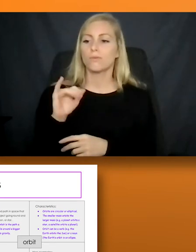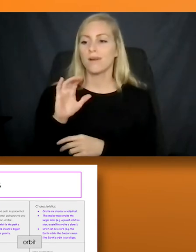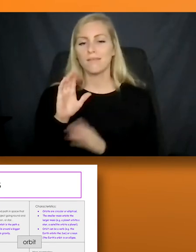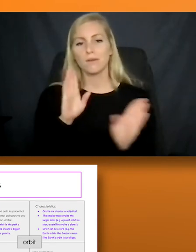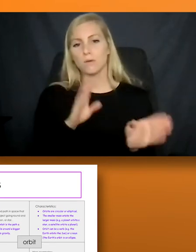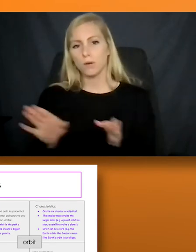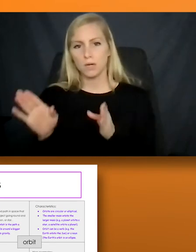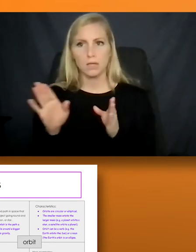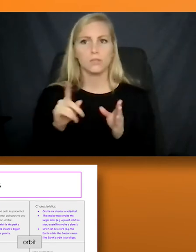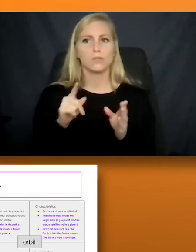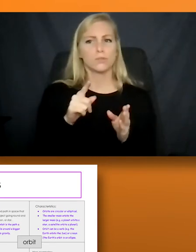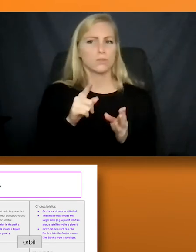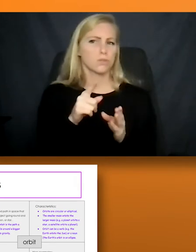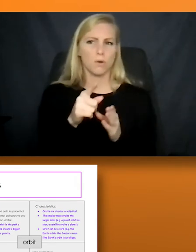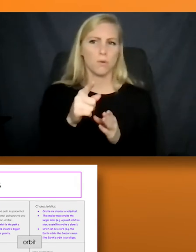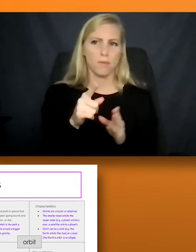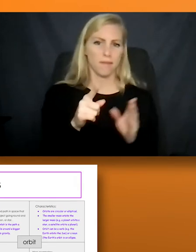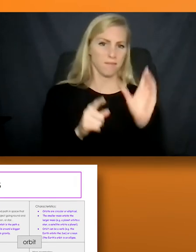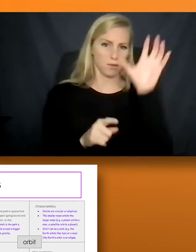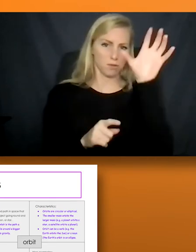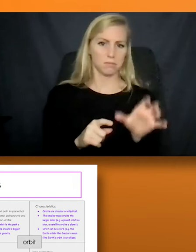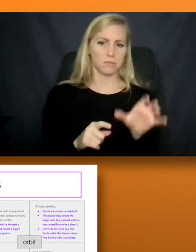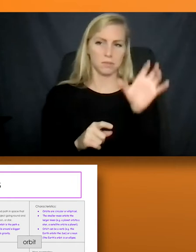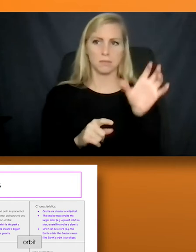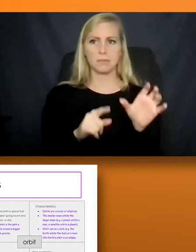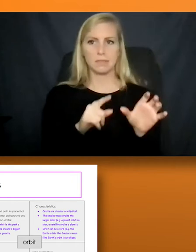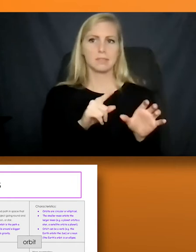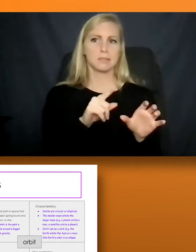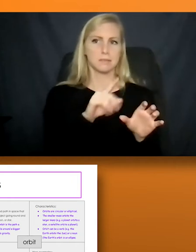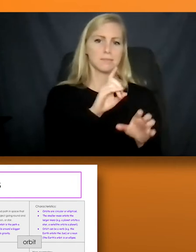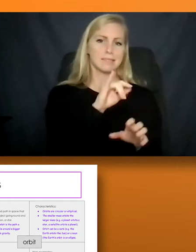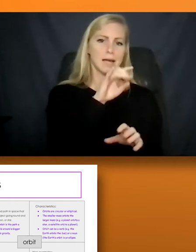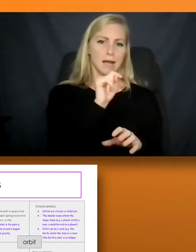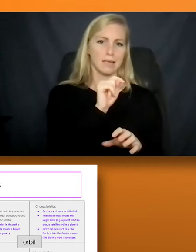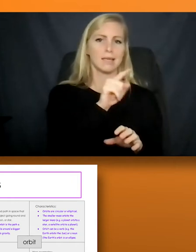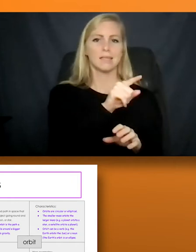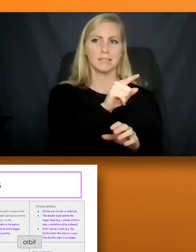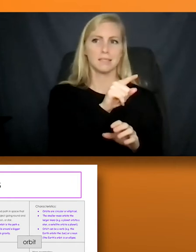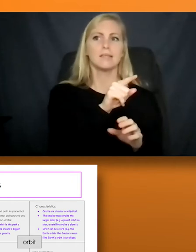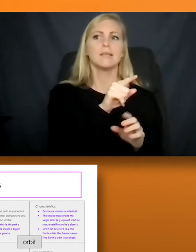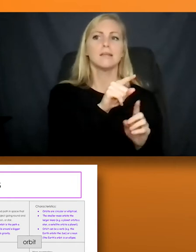The first one is just your typical word web with "diet" in the middle. The second one is called a Frayer Model,